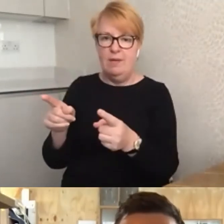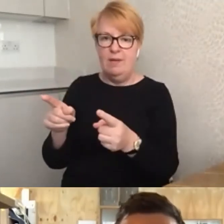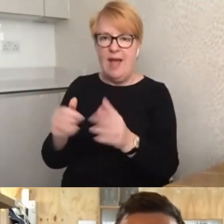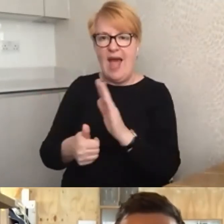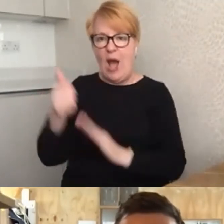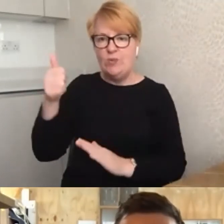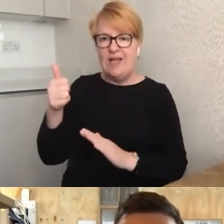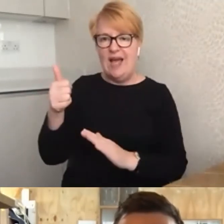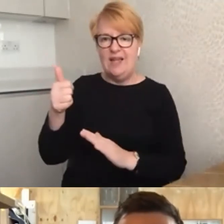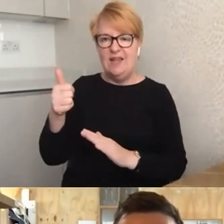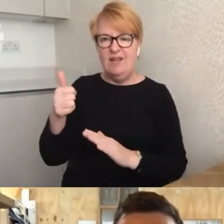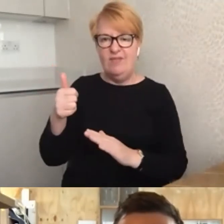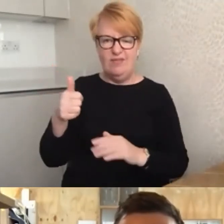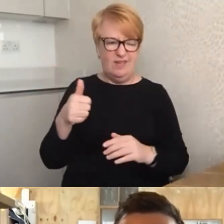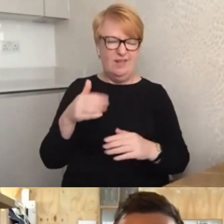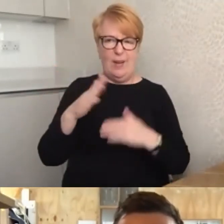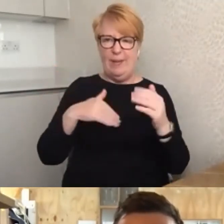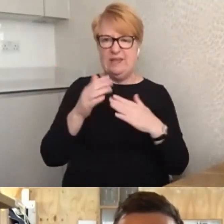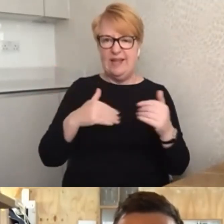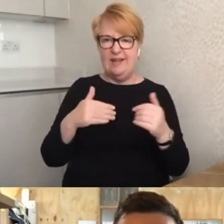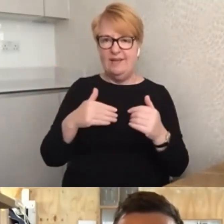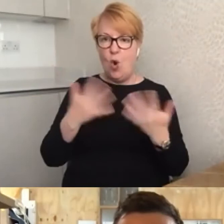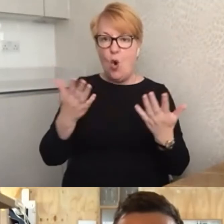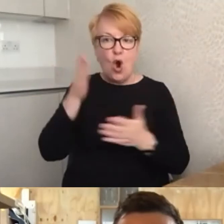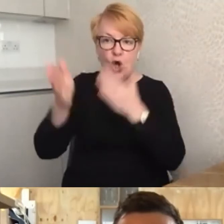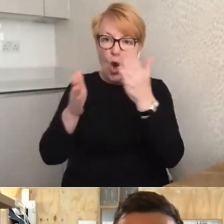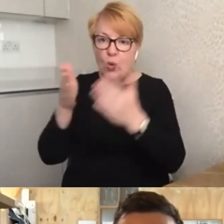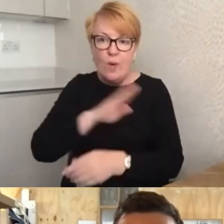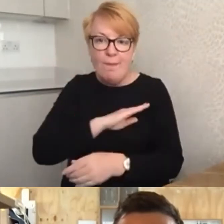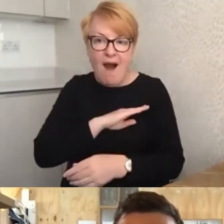into a local park, going foraging or just going for a walk up the street.